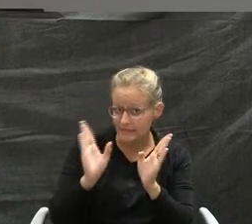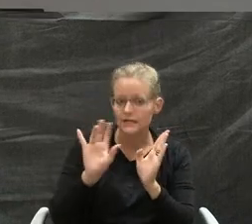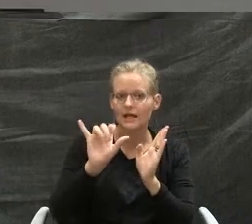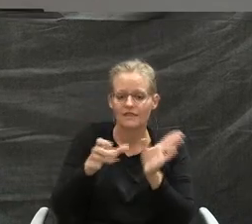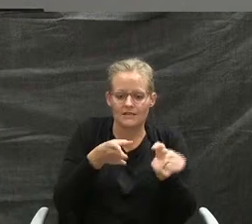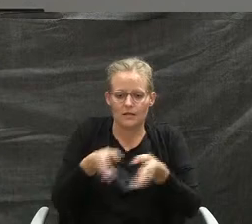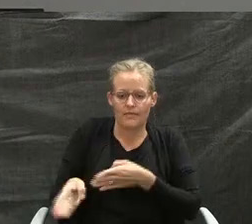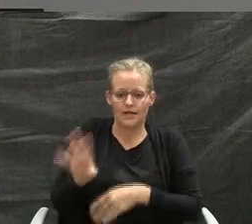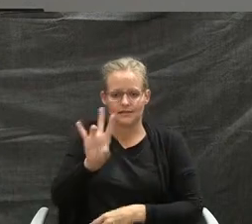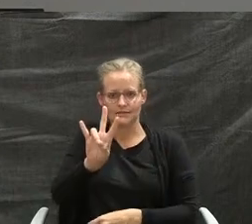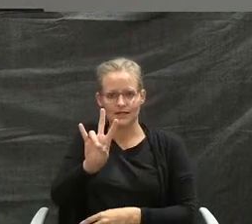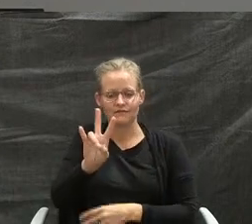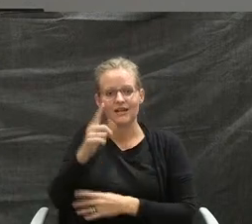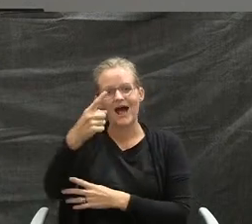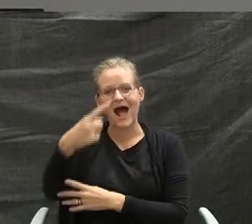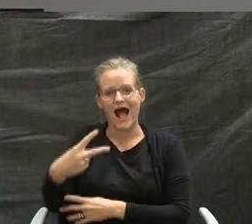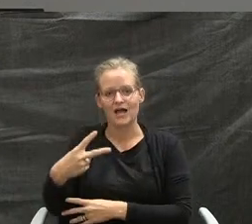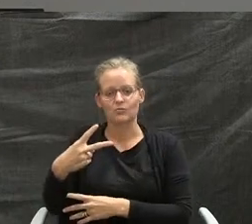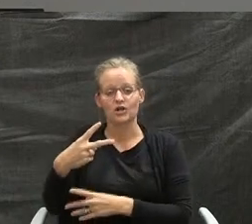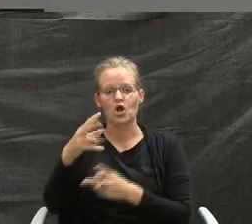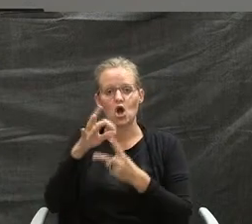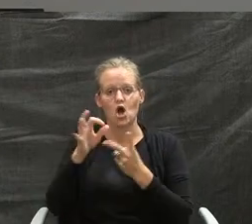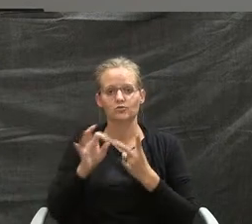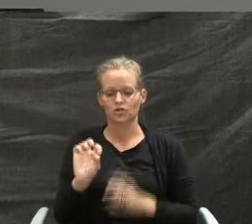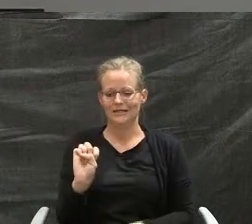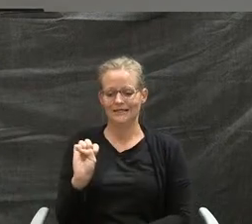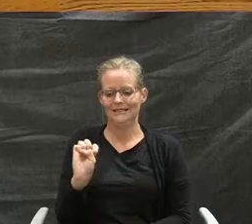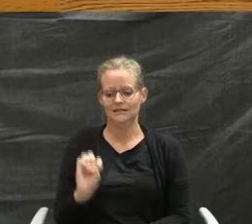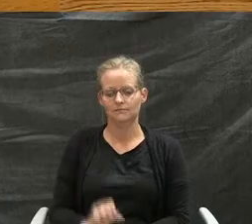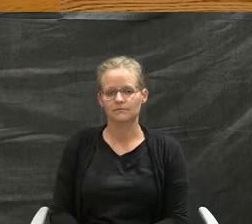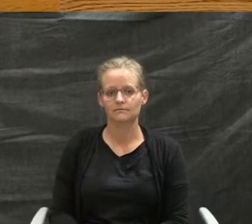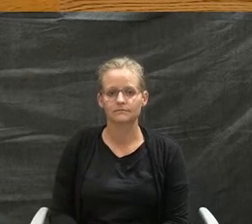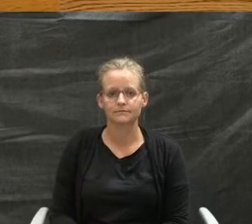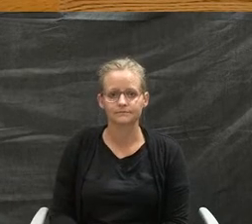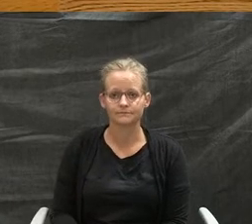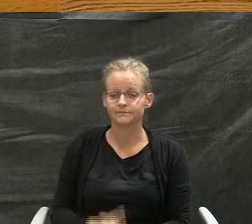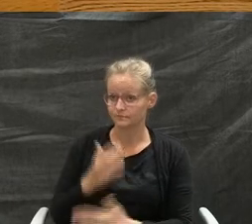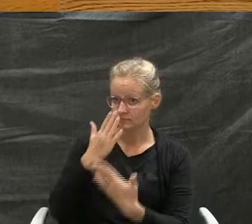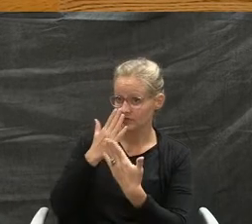hybrid option E. Thank you very much. Great presentations for